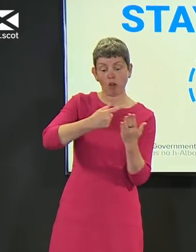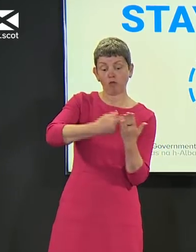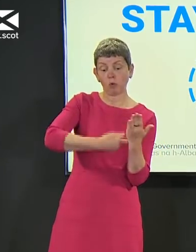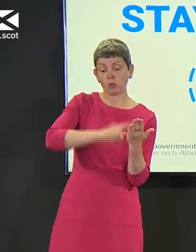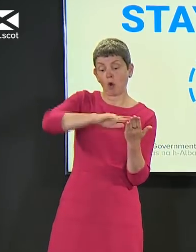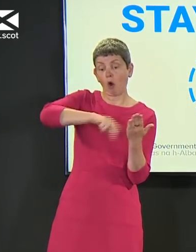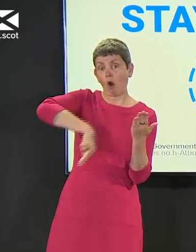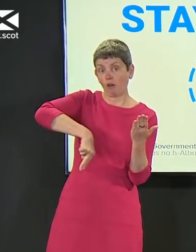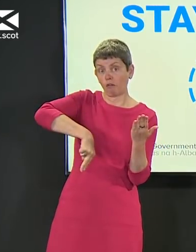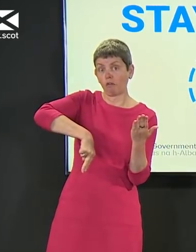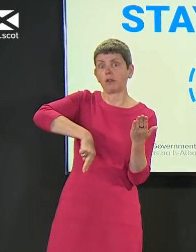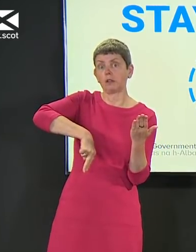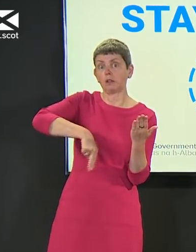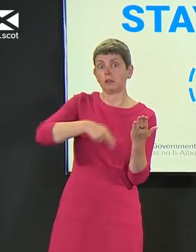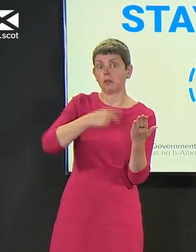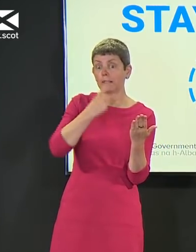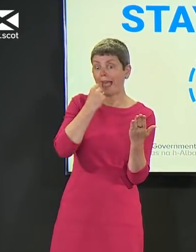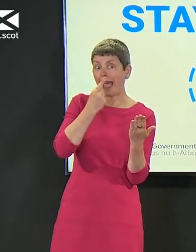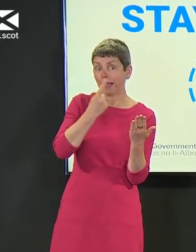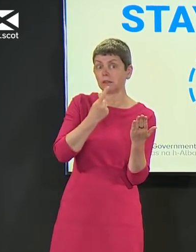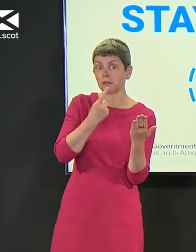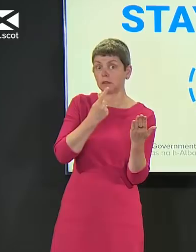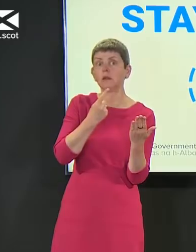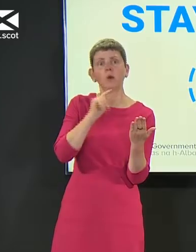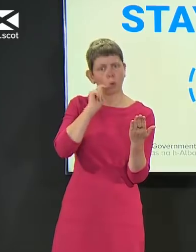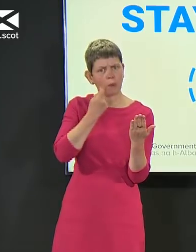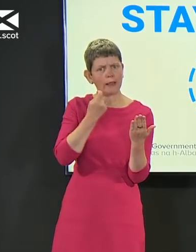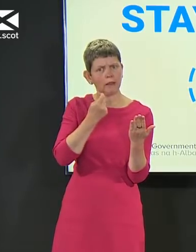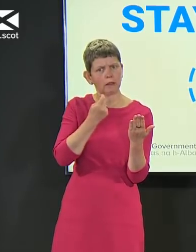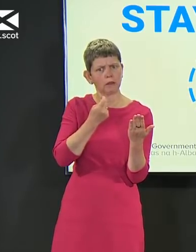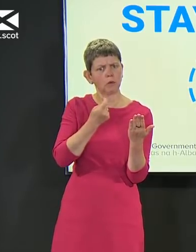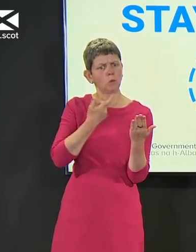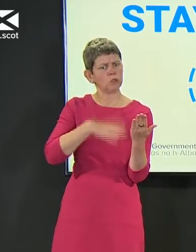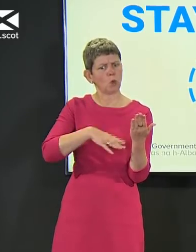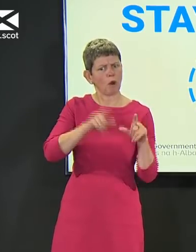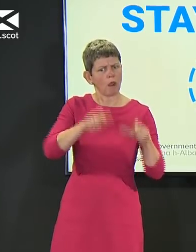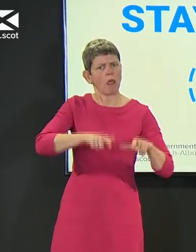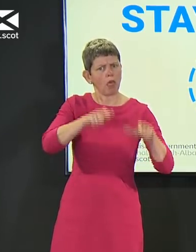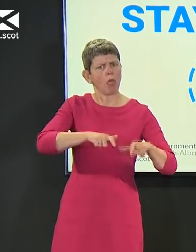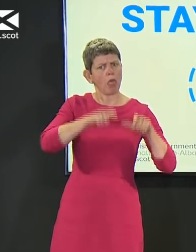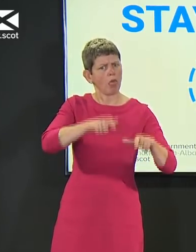actually legally obliged not to keep restrictions in place for longer than they are needed now it's